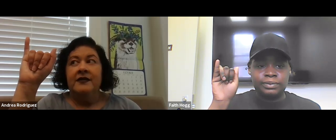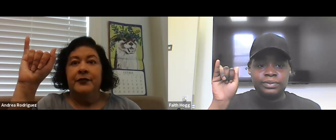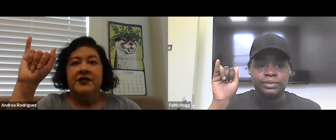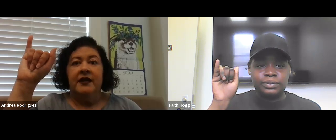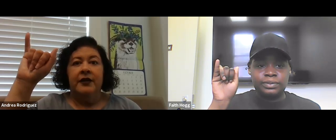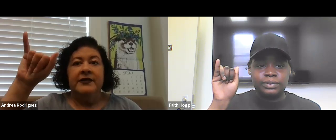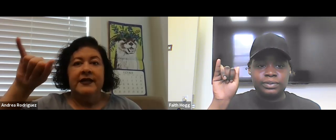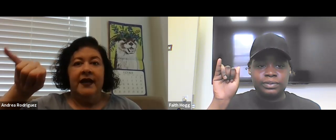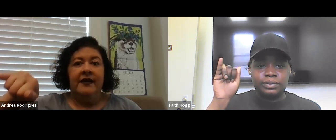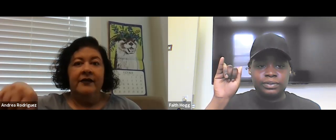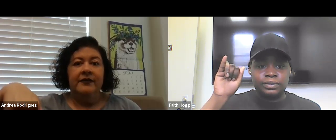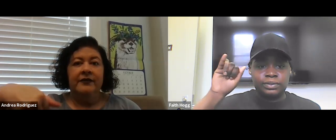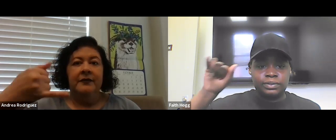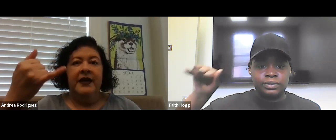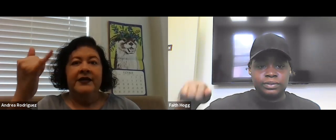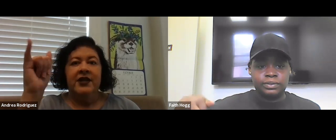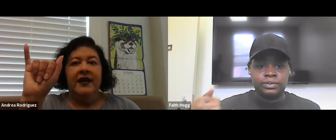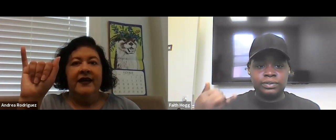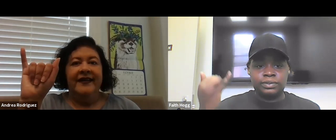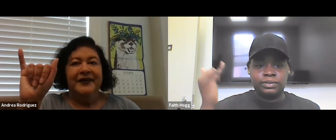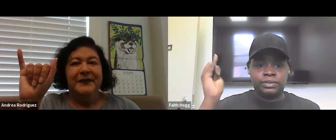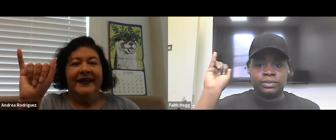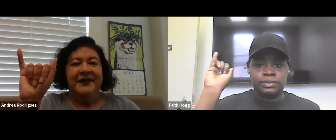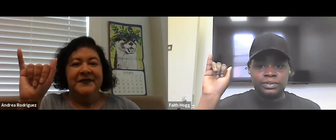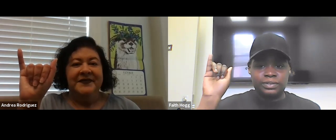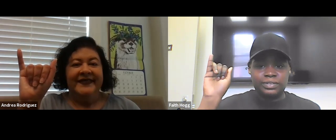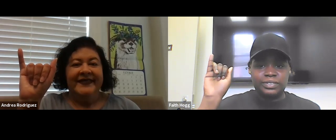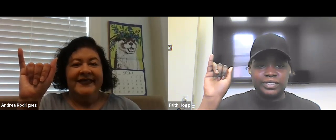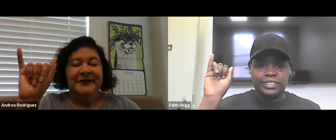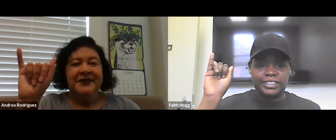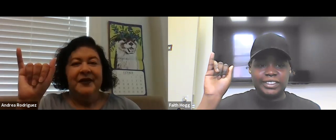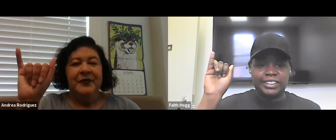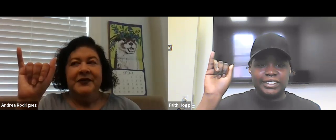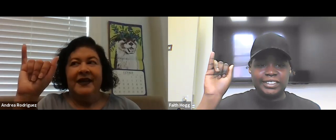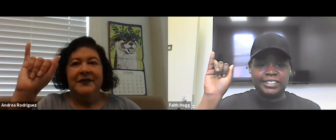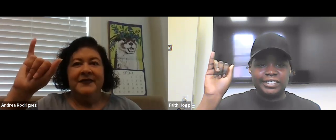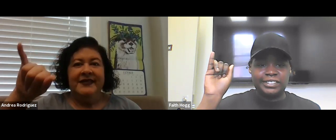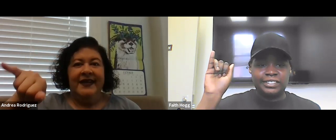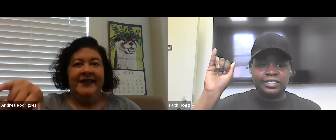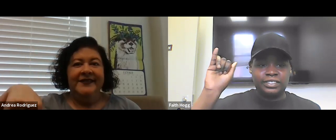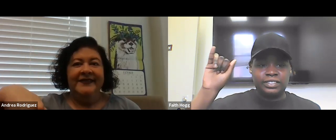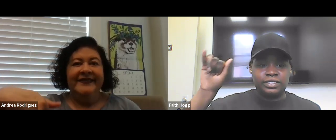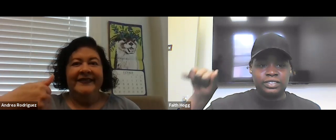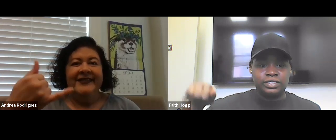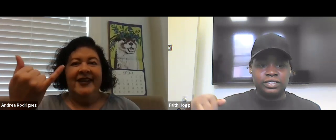we're just going to go down and make a J and come back up. So we'll do that one more time down, J.